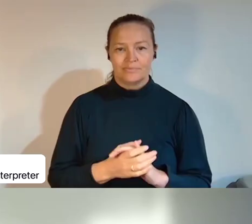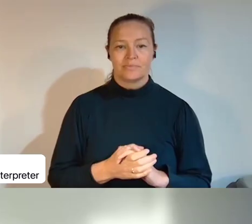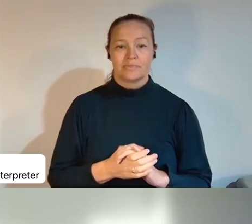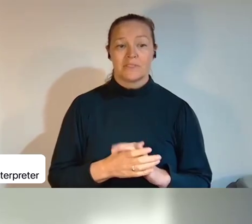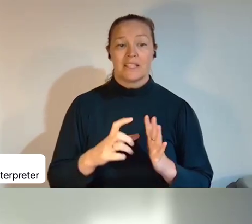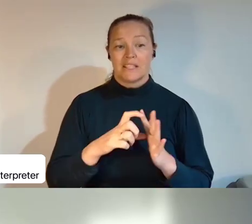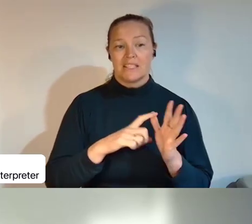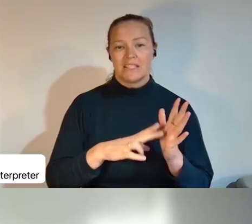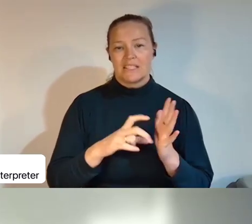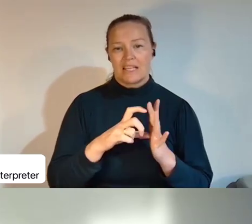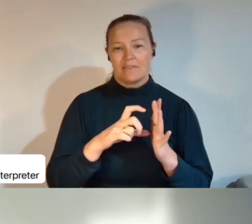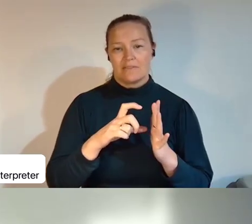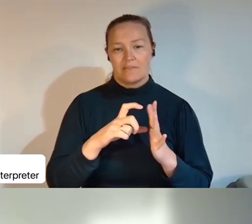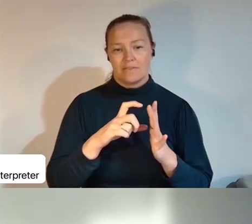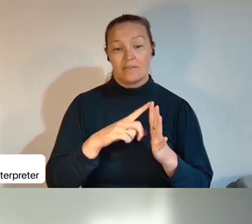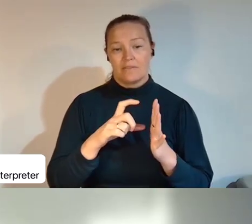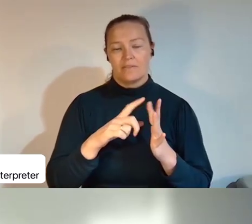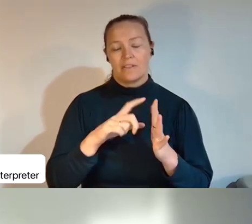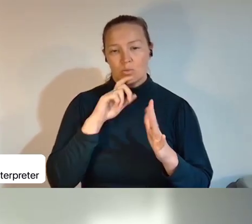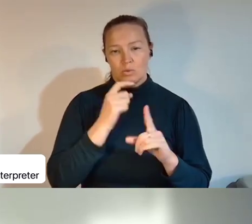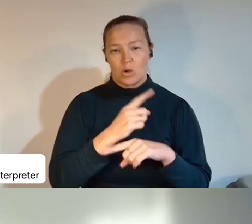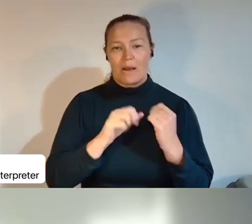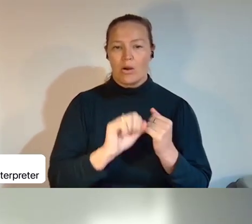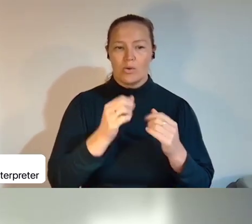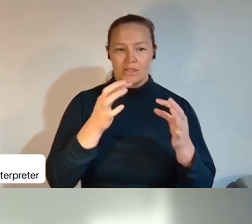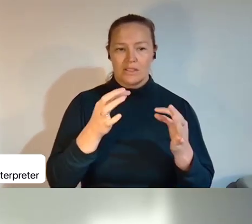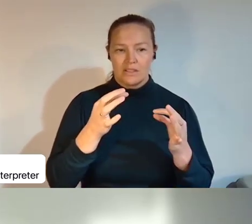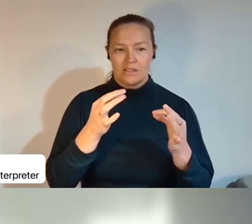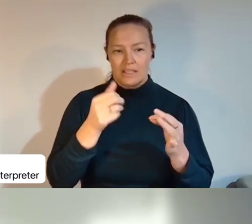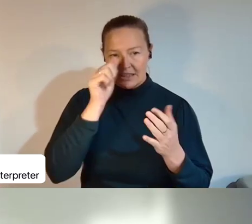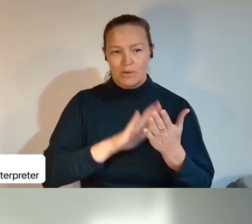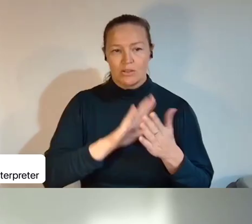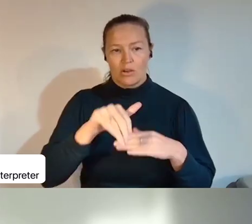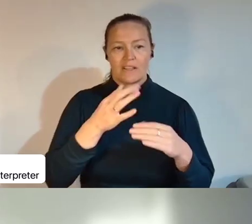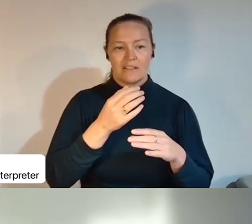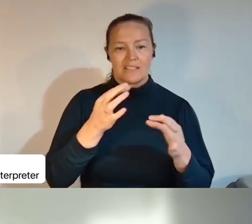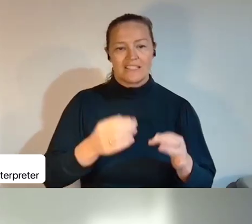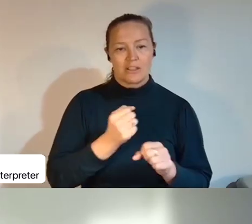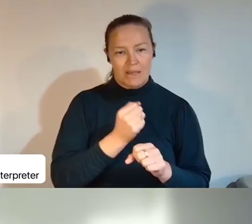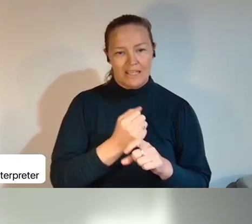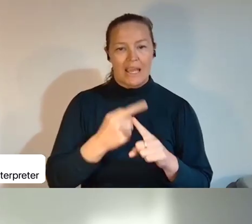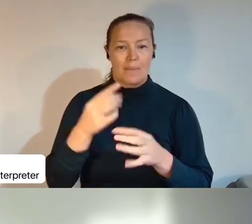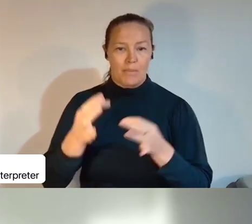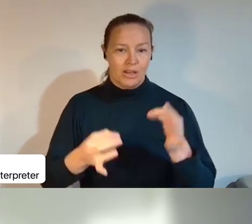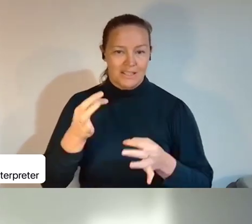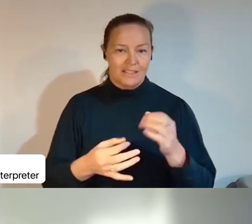talk about his own experiences in decision making and politics. So when political participation is